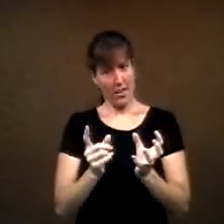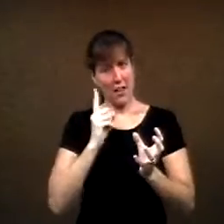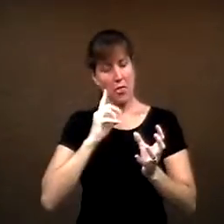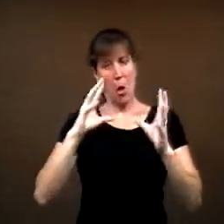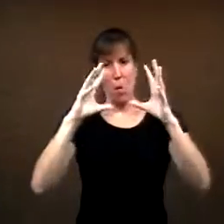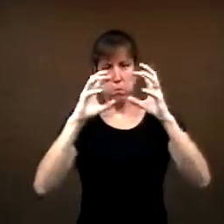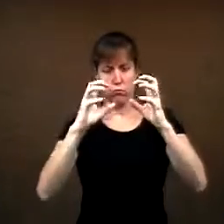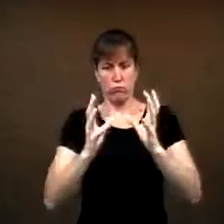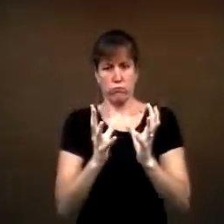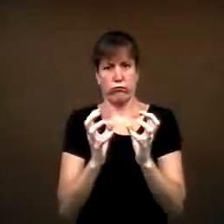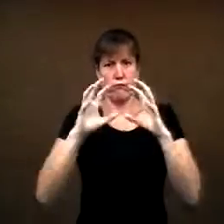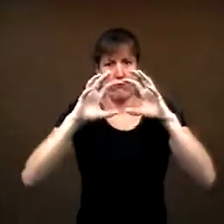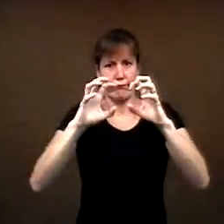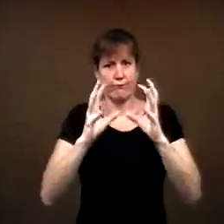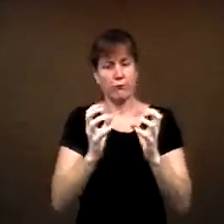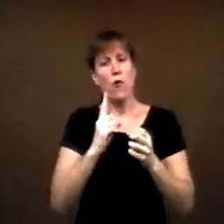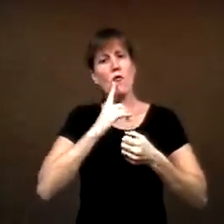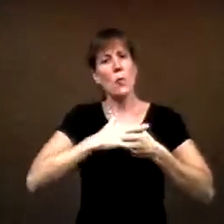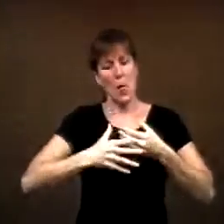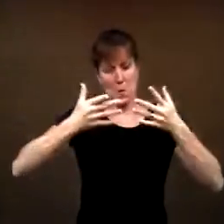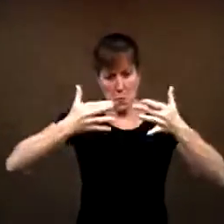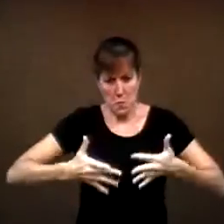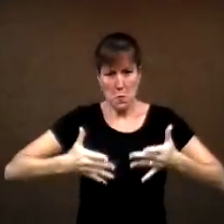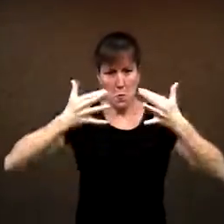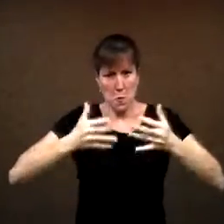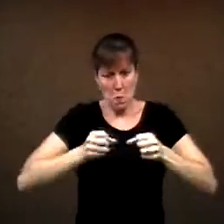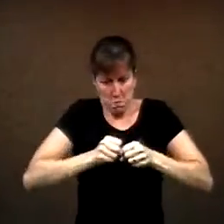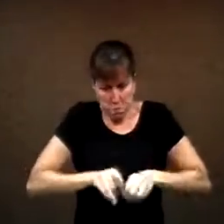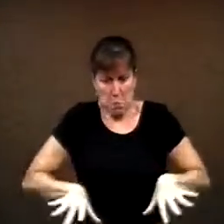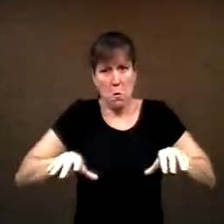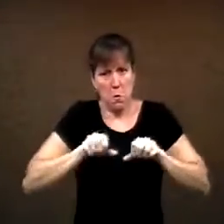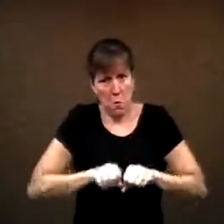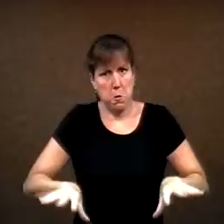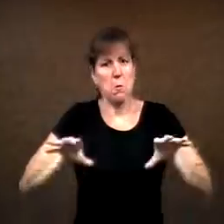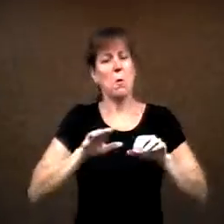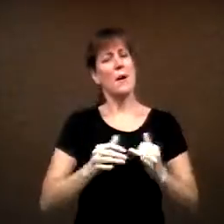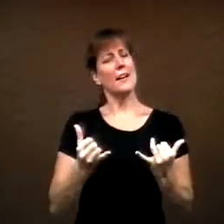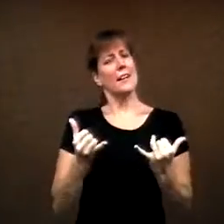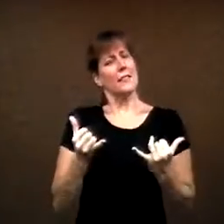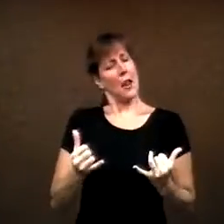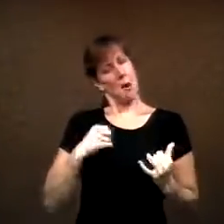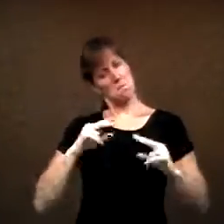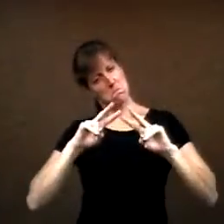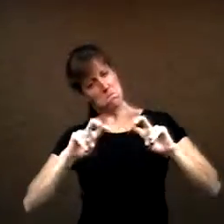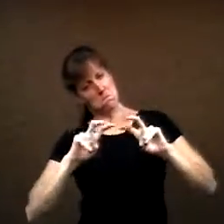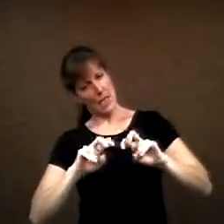We really have to worry about now, how we regulot...regulate, those chambers.